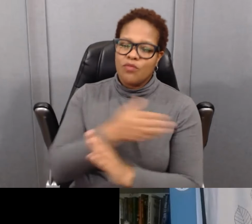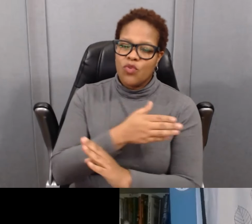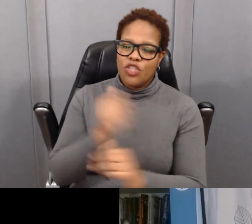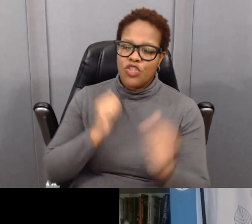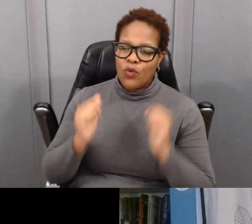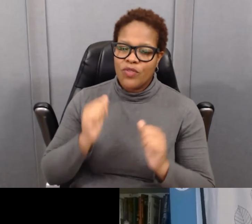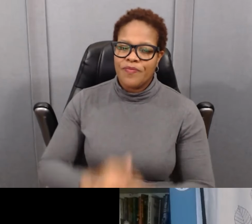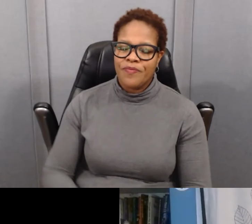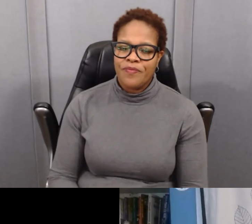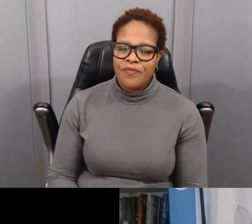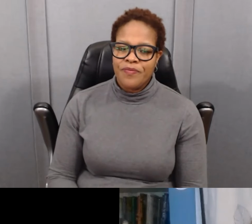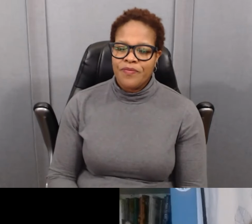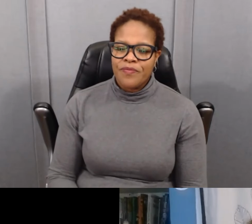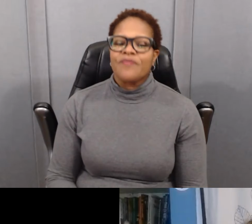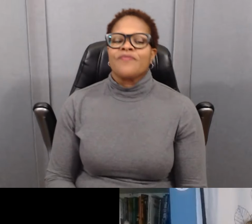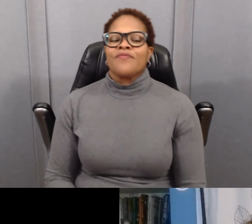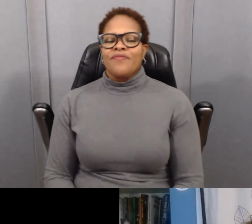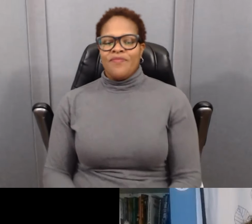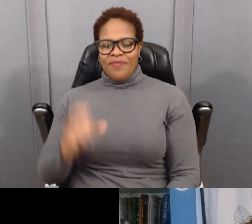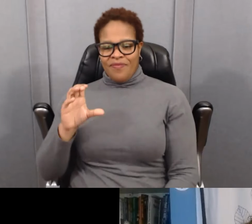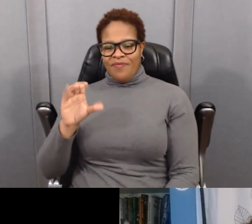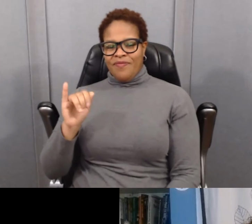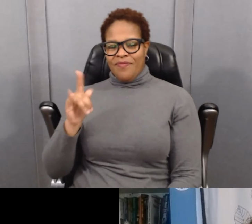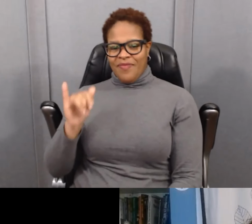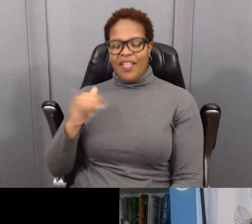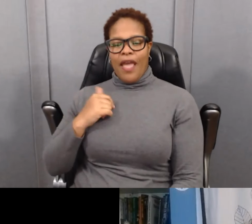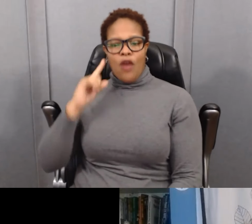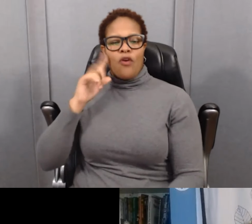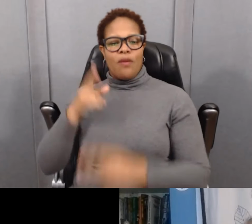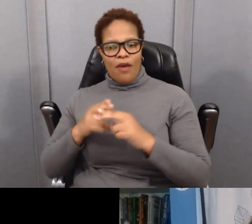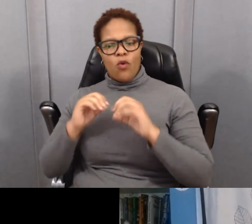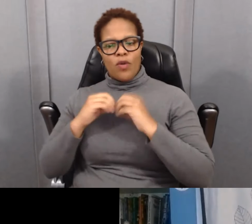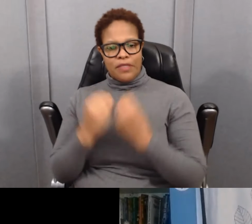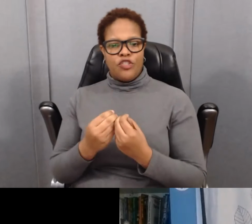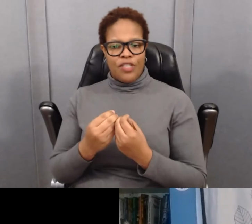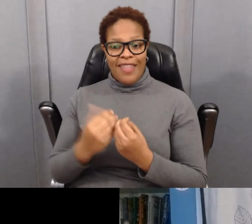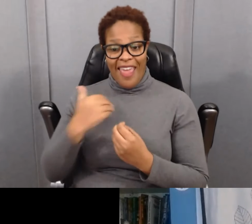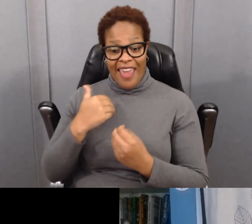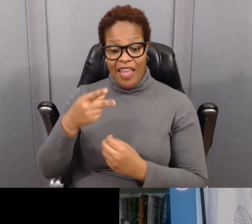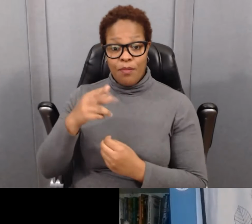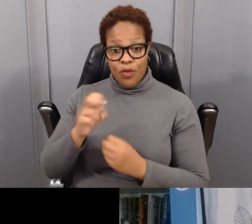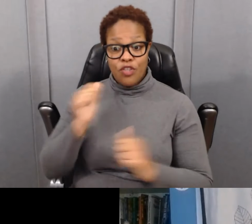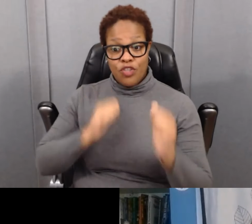I actually just heard about an organization that had the pre-show available to everyone, it was over the speaker,